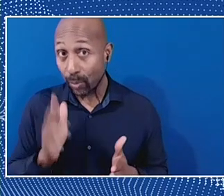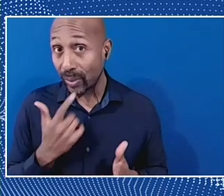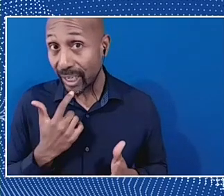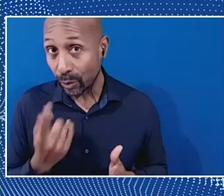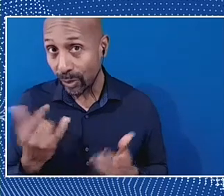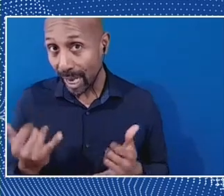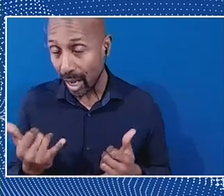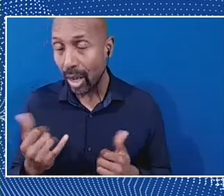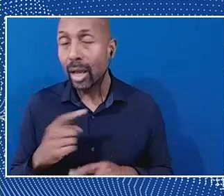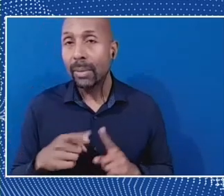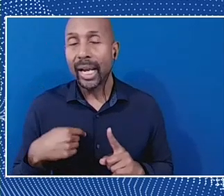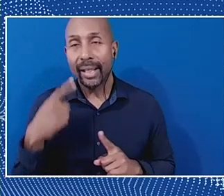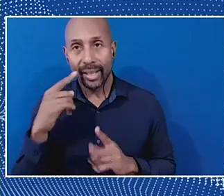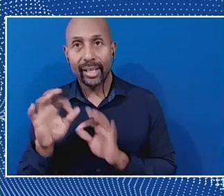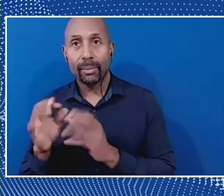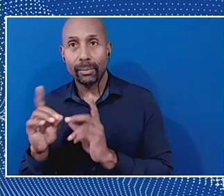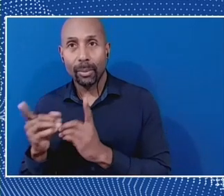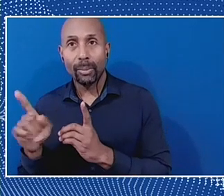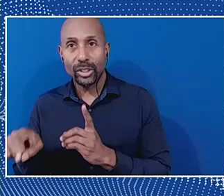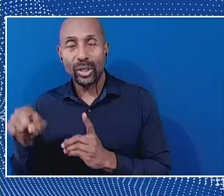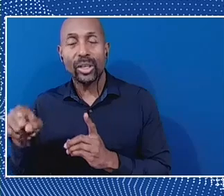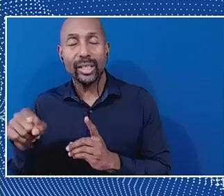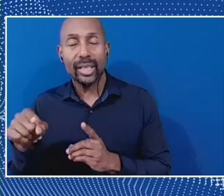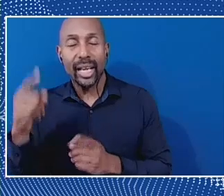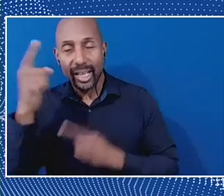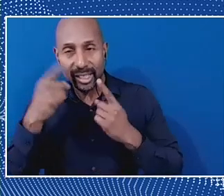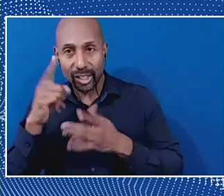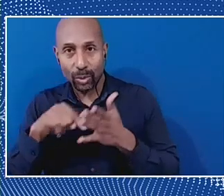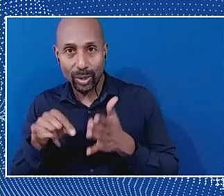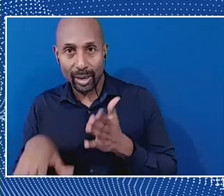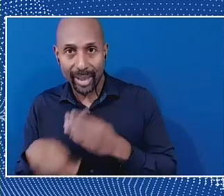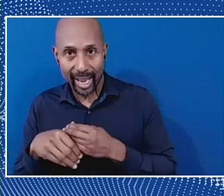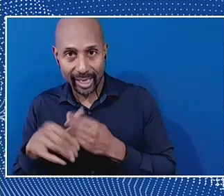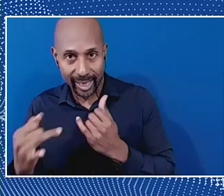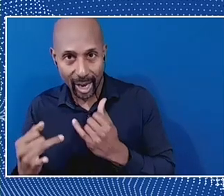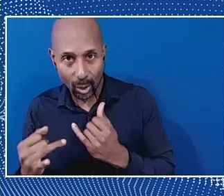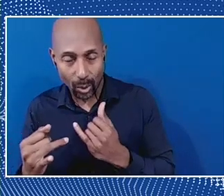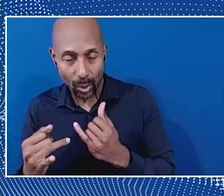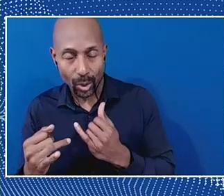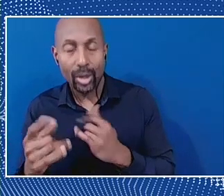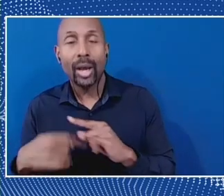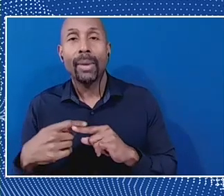consider how we're going to use predictive models. So predictive models are not